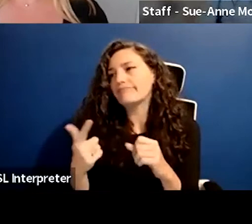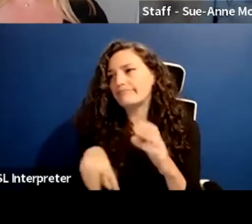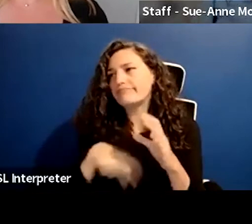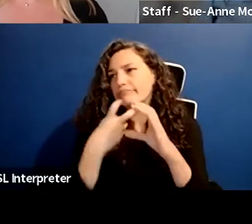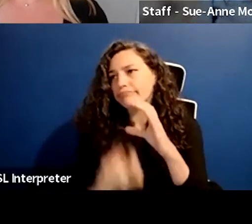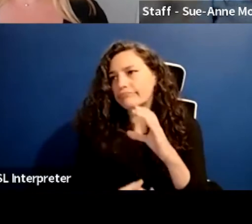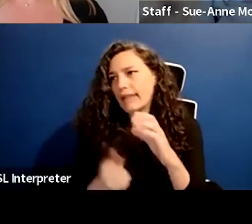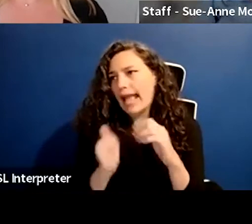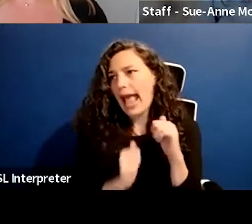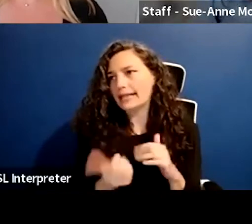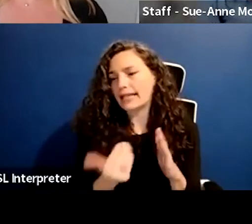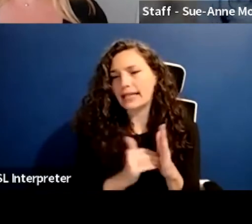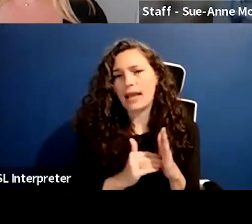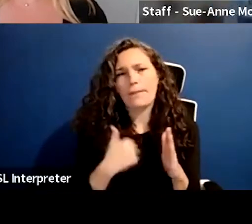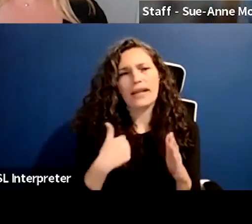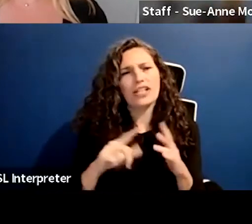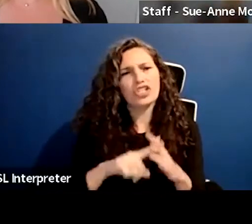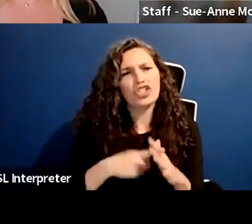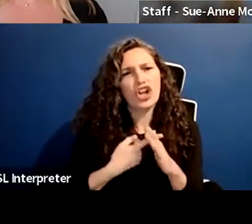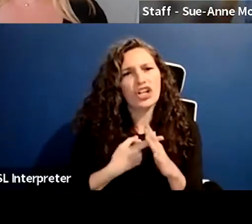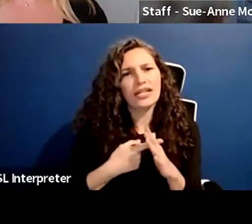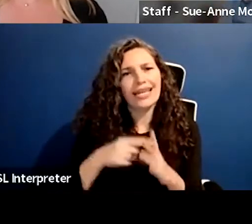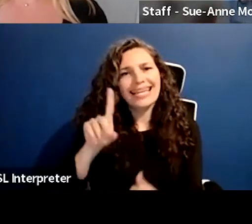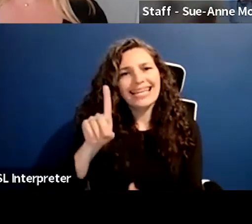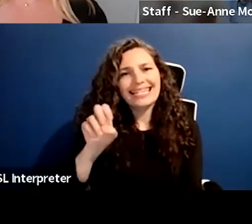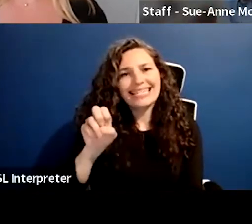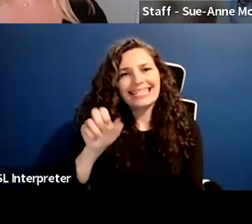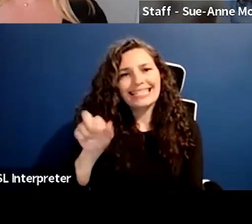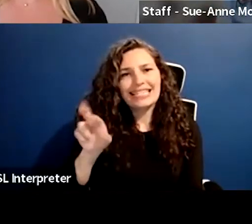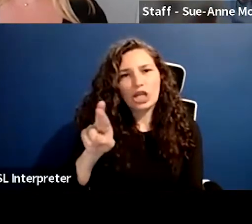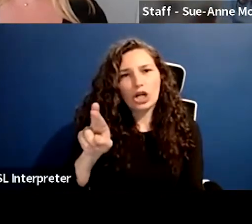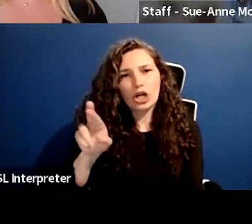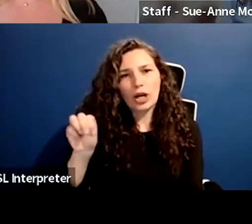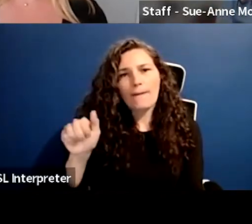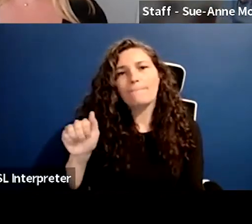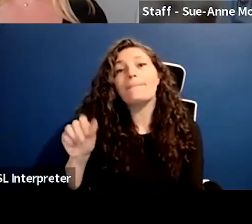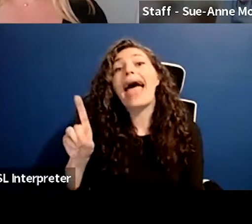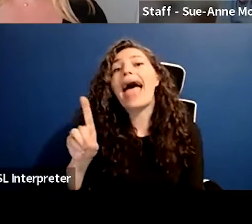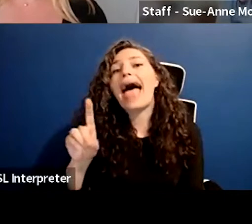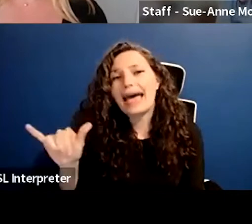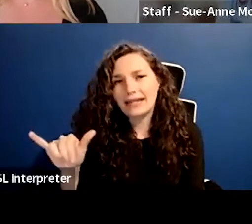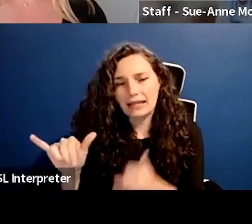an advice podcast, in 2014. So I did that and then "Reality Gays"